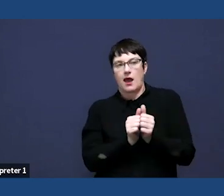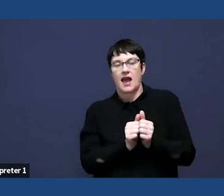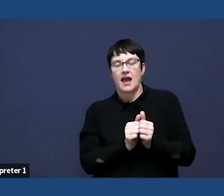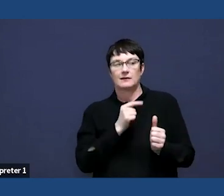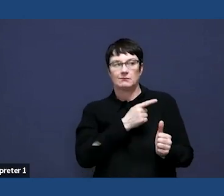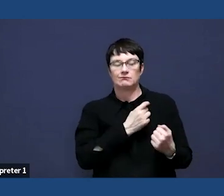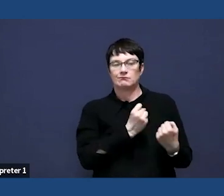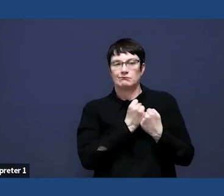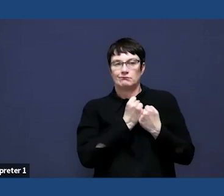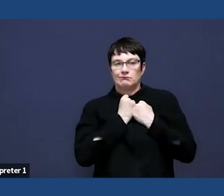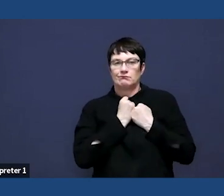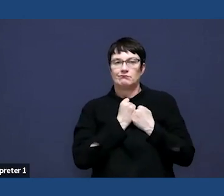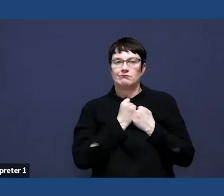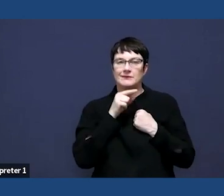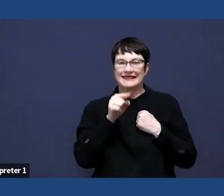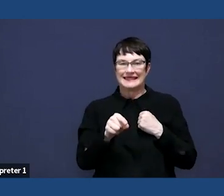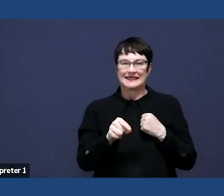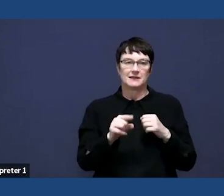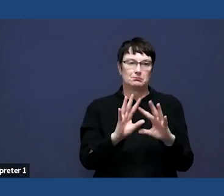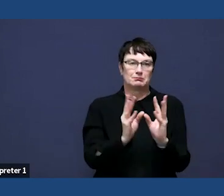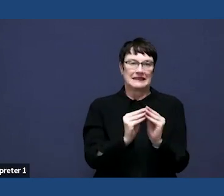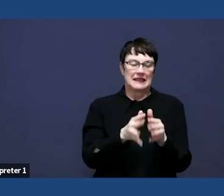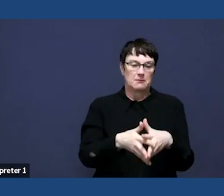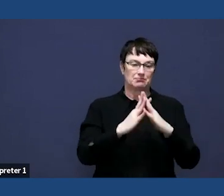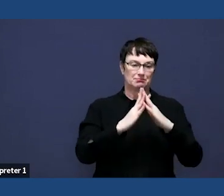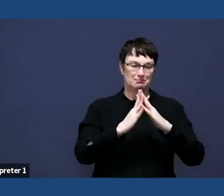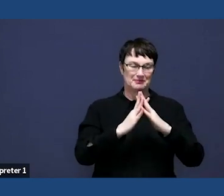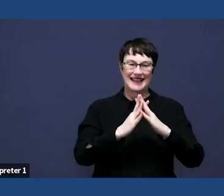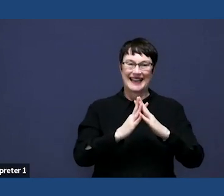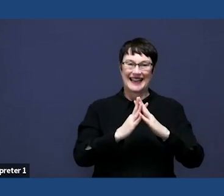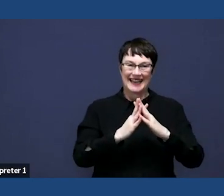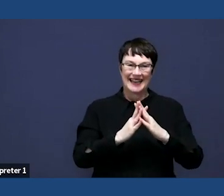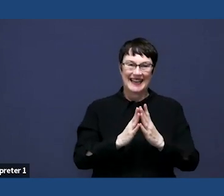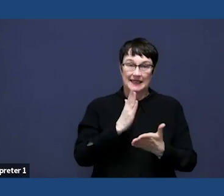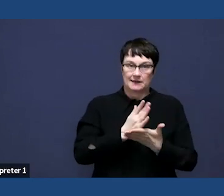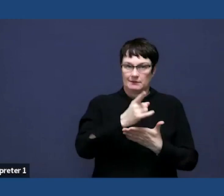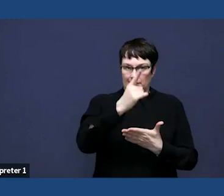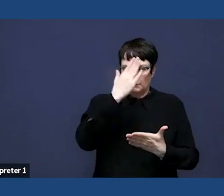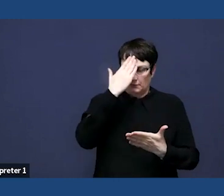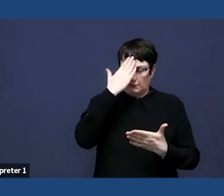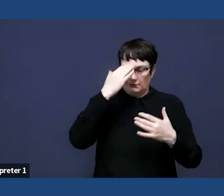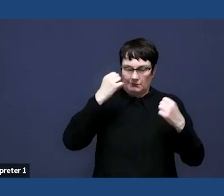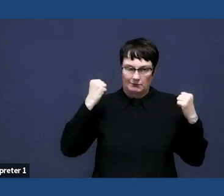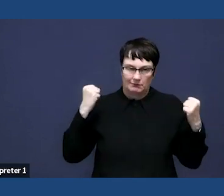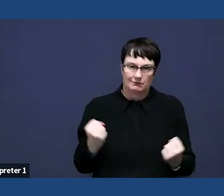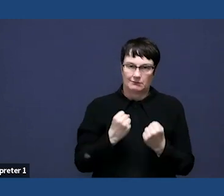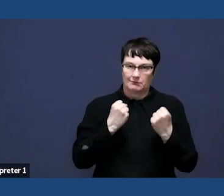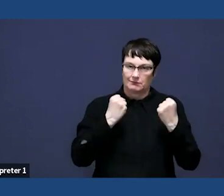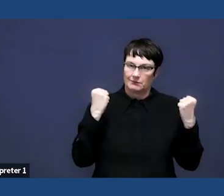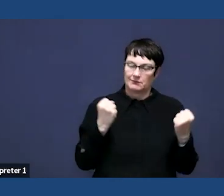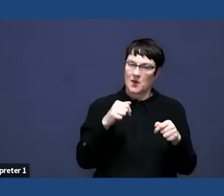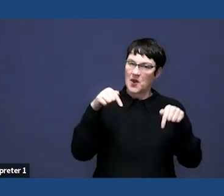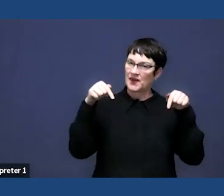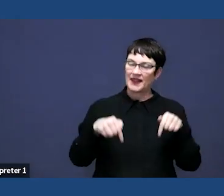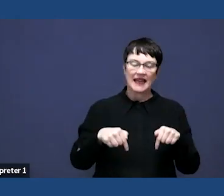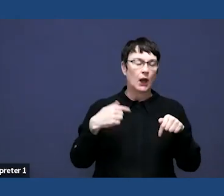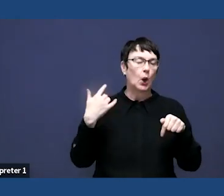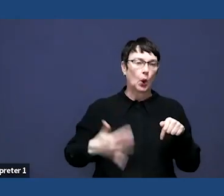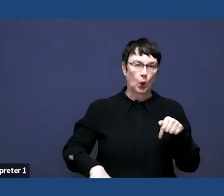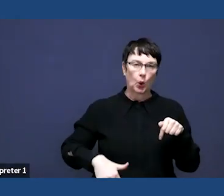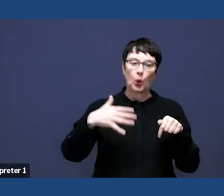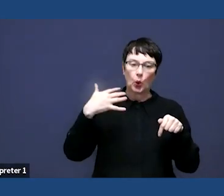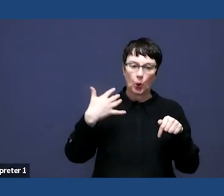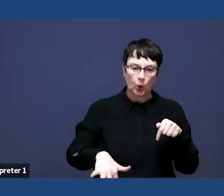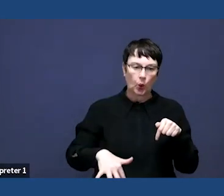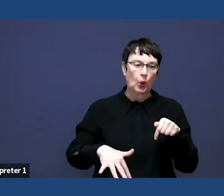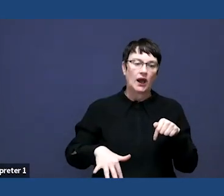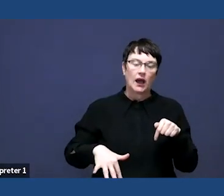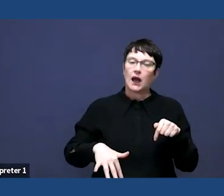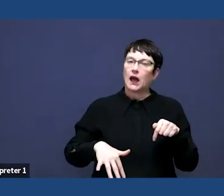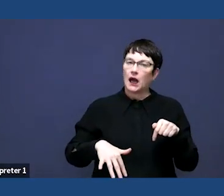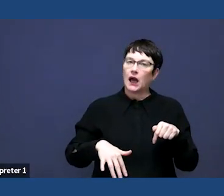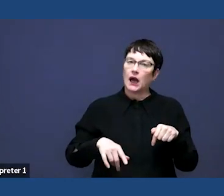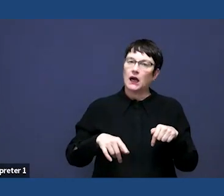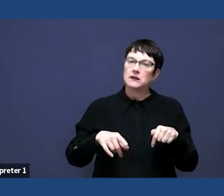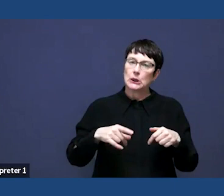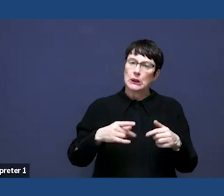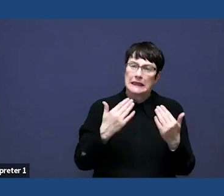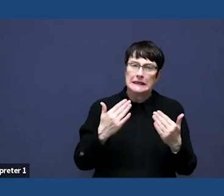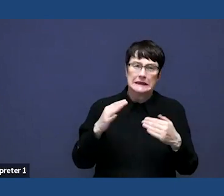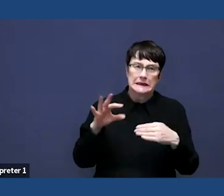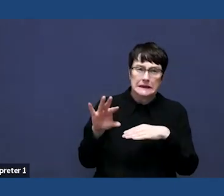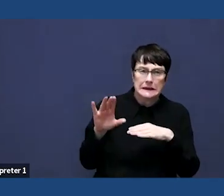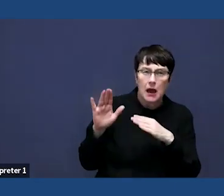have no idea how much work -- later on we'll bring up (?) who is really the heart of this --